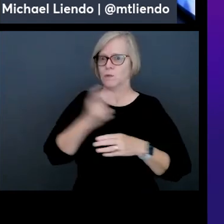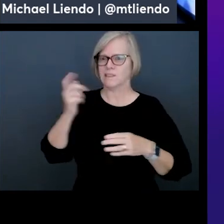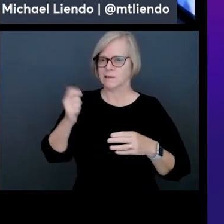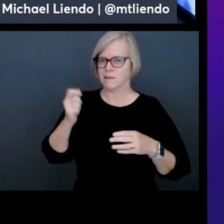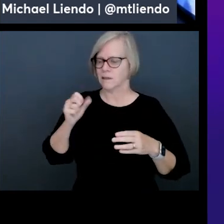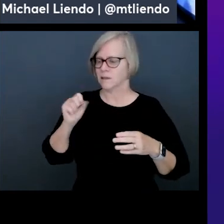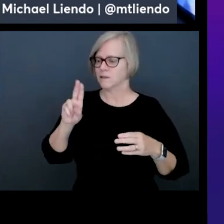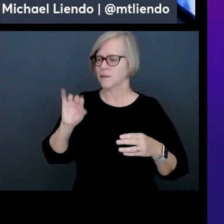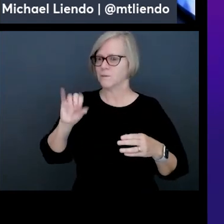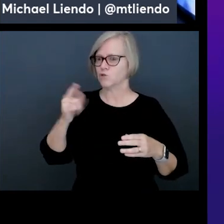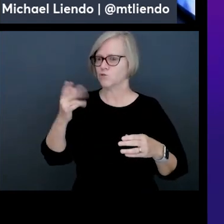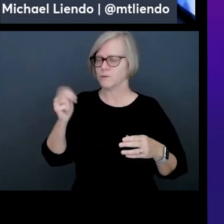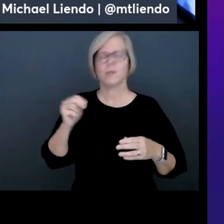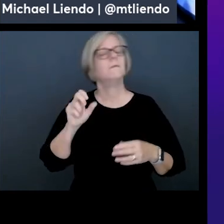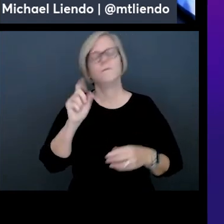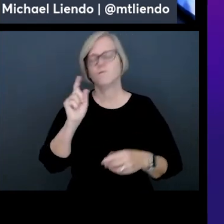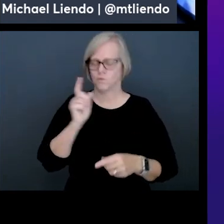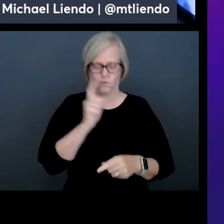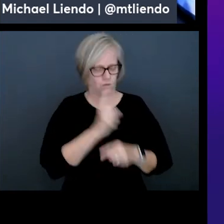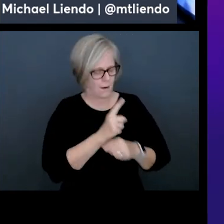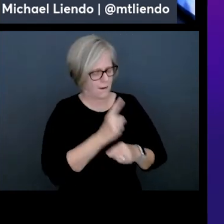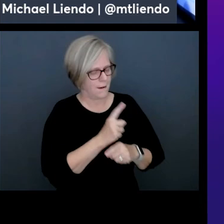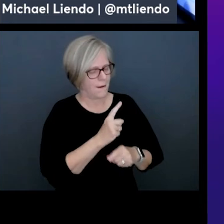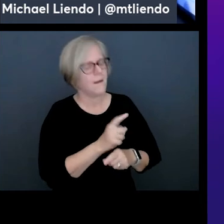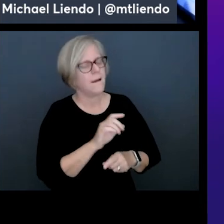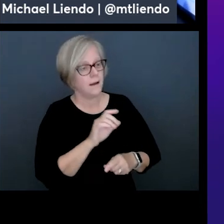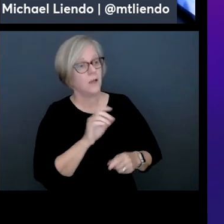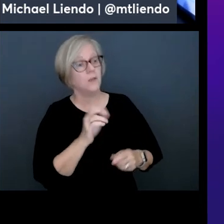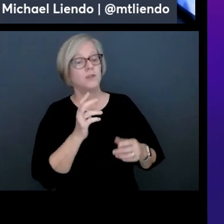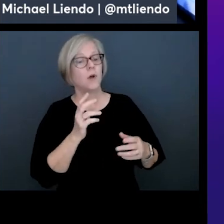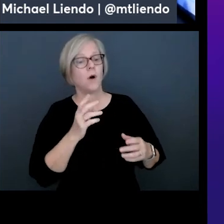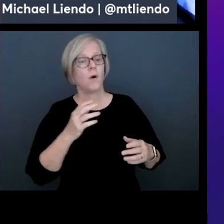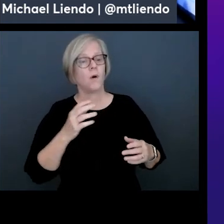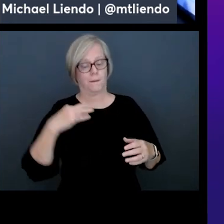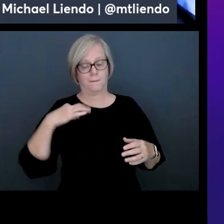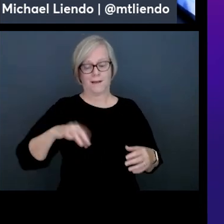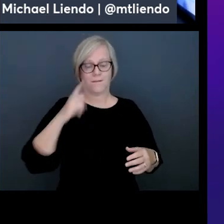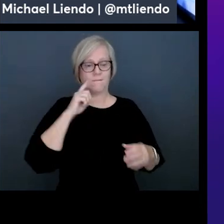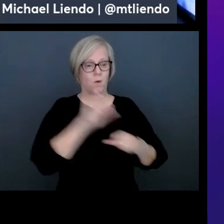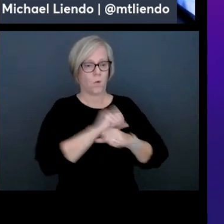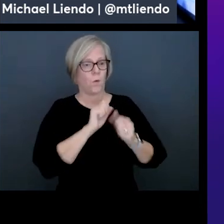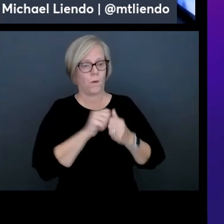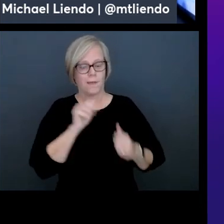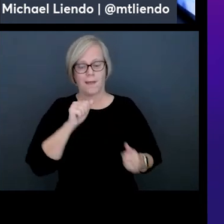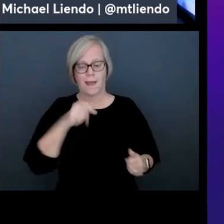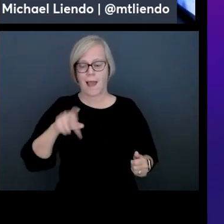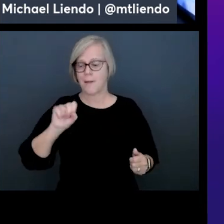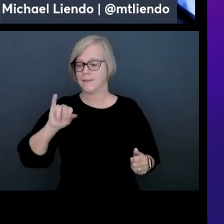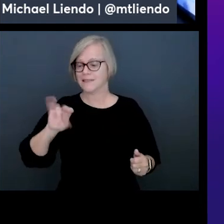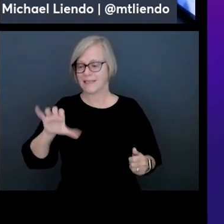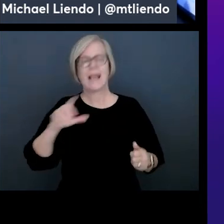Absolutely. One of the huge benefits of working with AppSync is that you get these real-time notifications